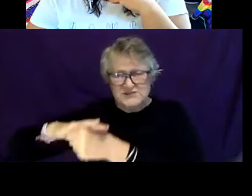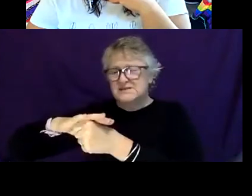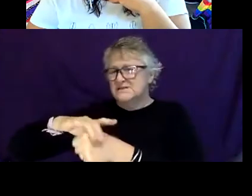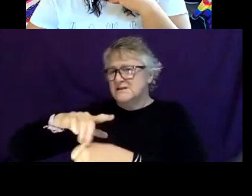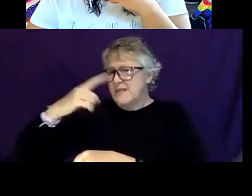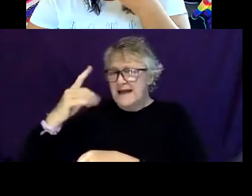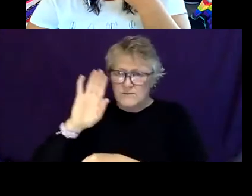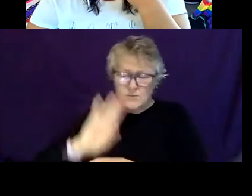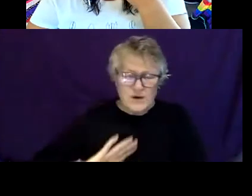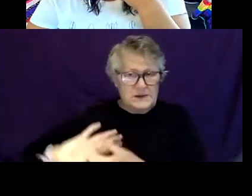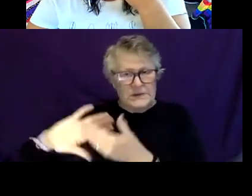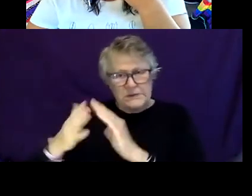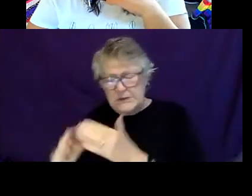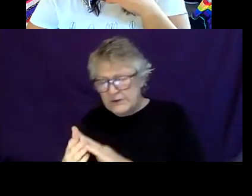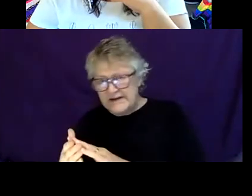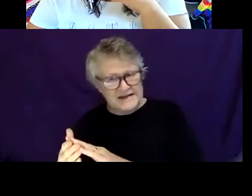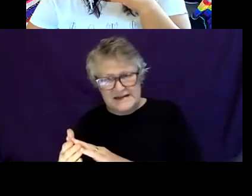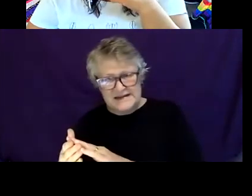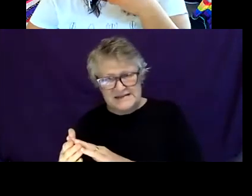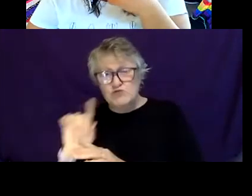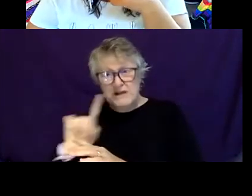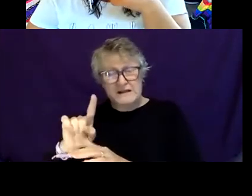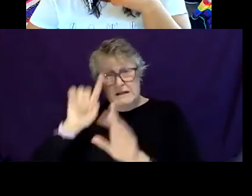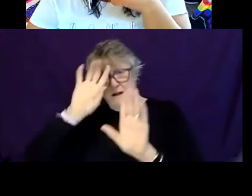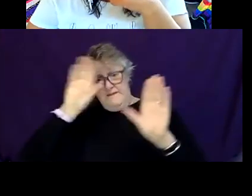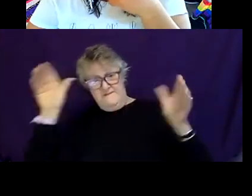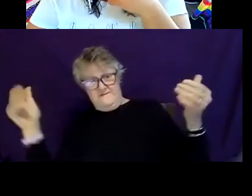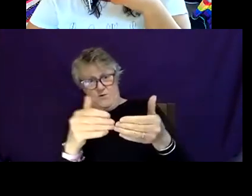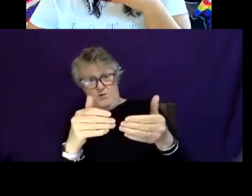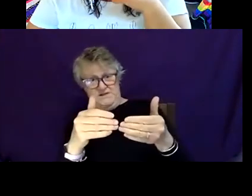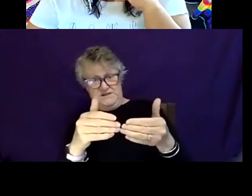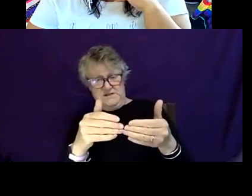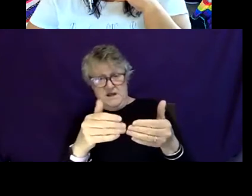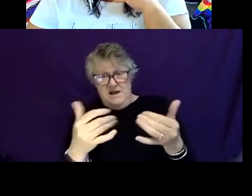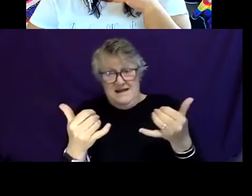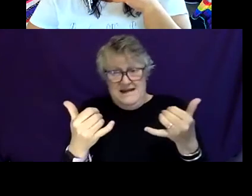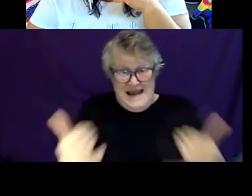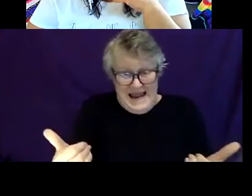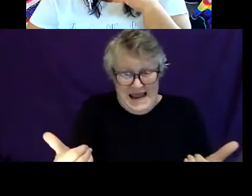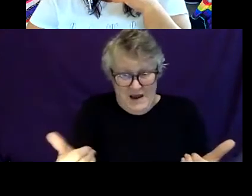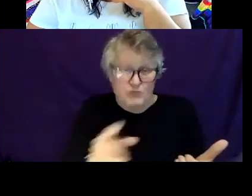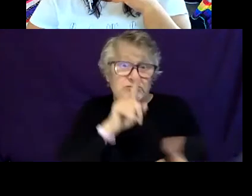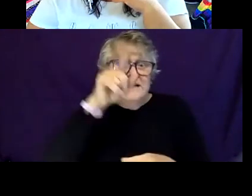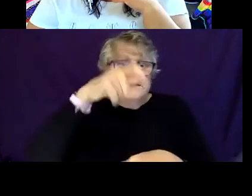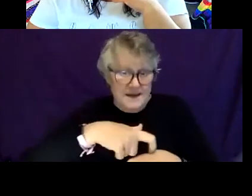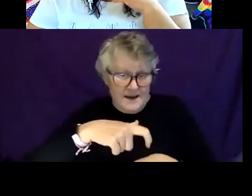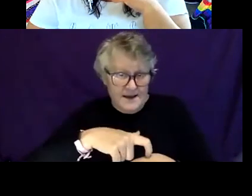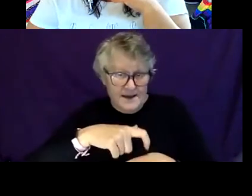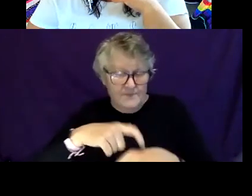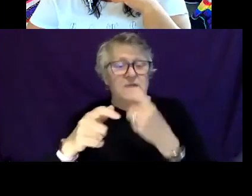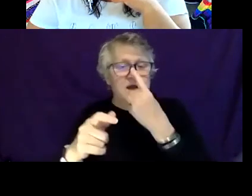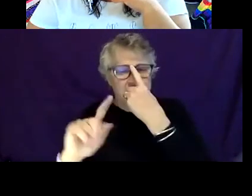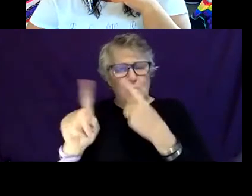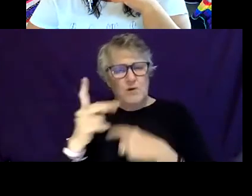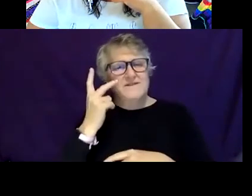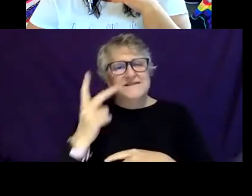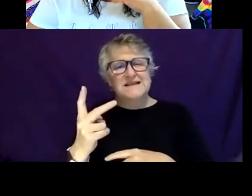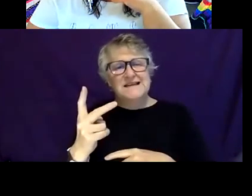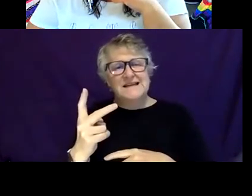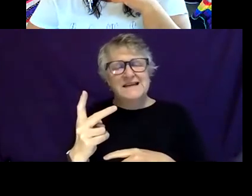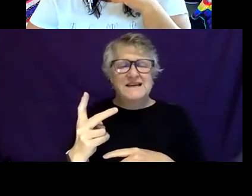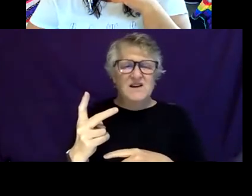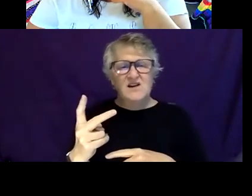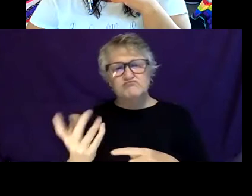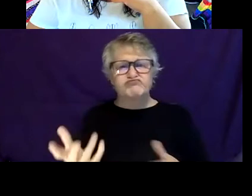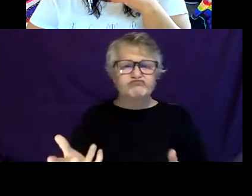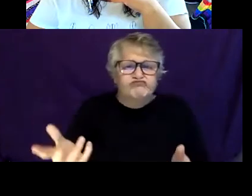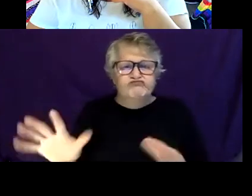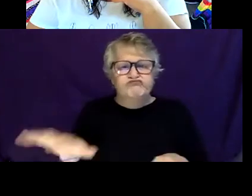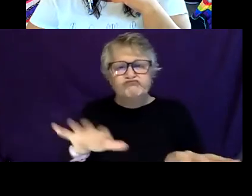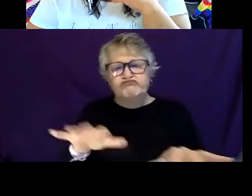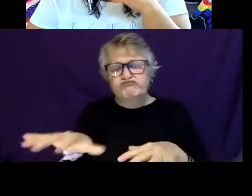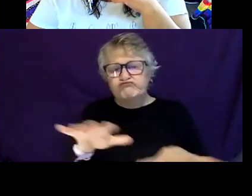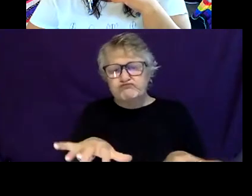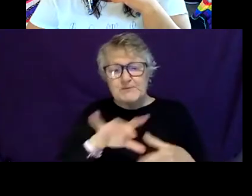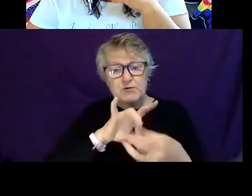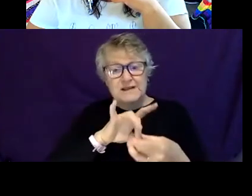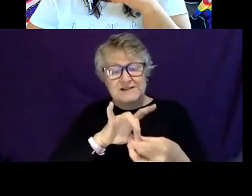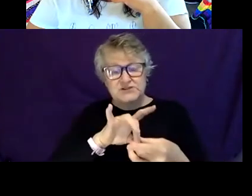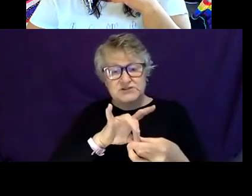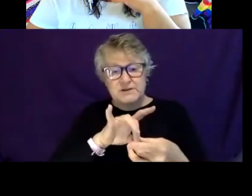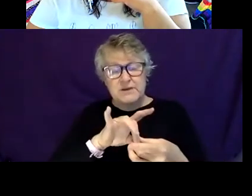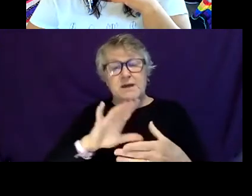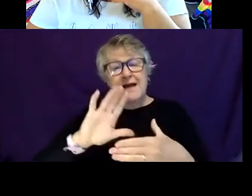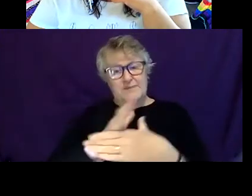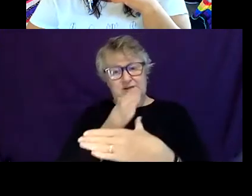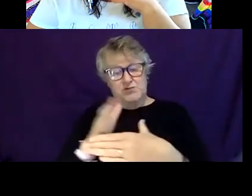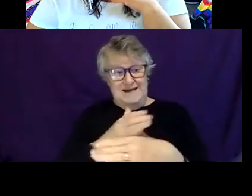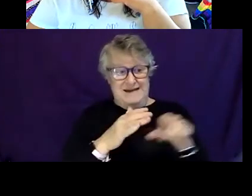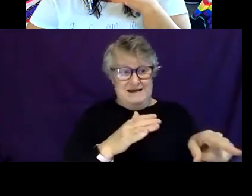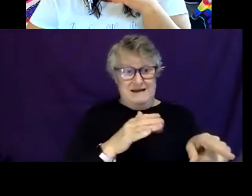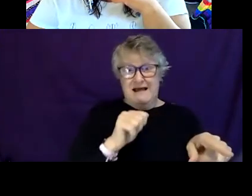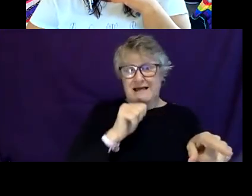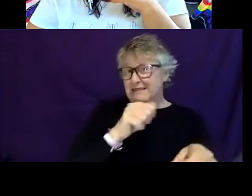the focus today, or real time example of the focus that we could draw is where we've seen a casual relationship between a lack of data and non-accountability in real time.